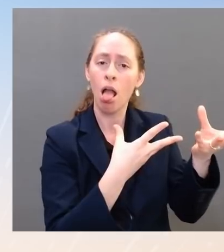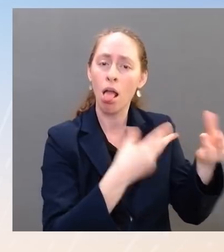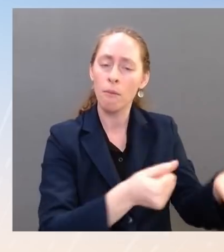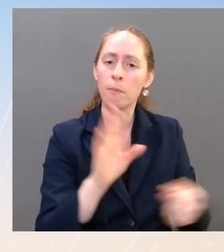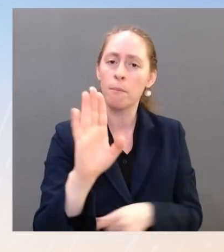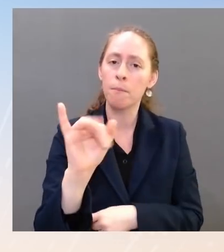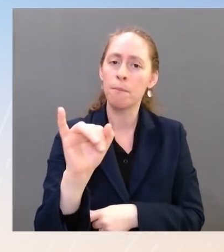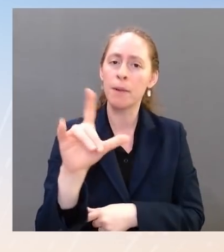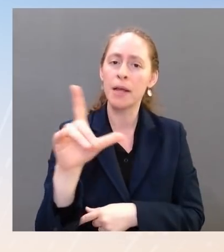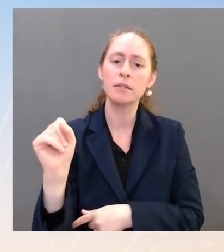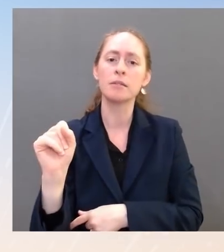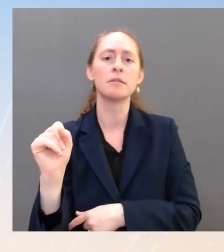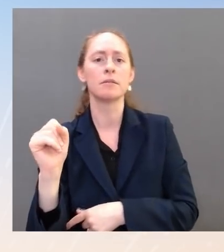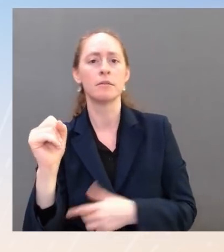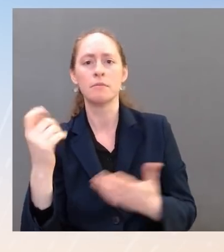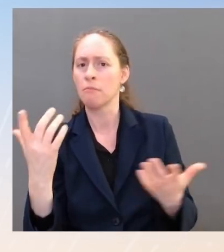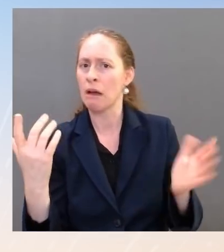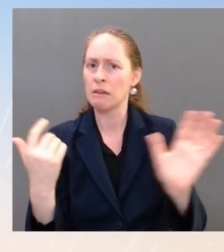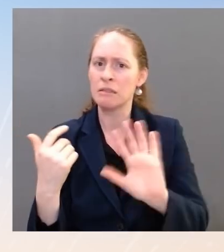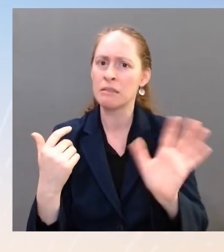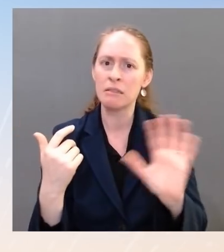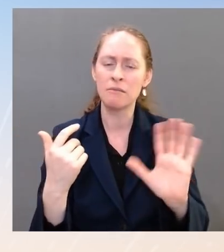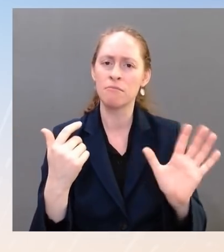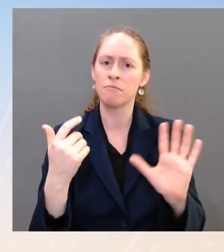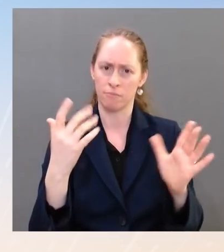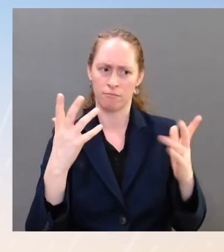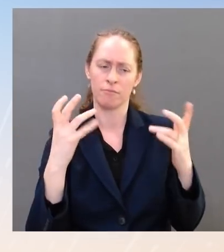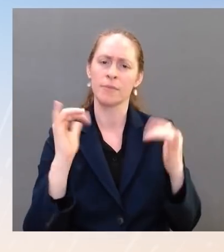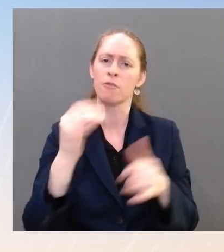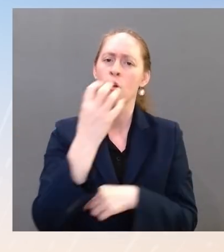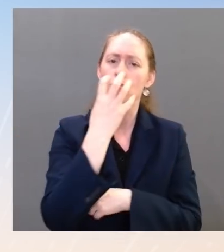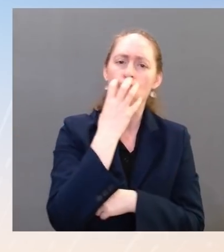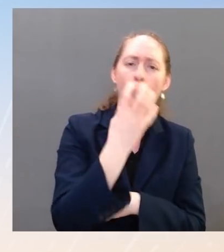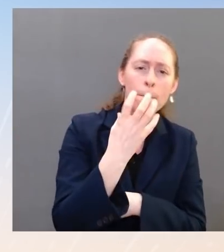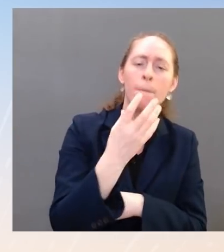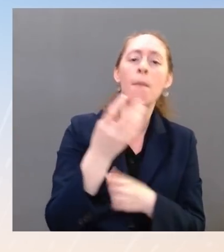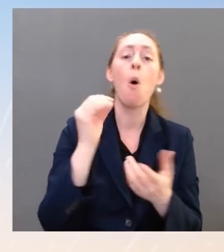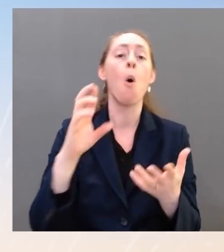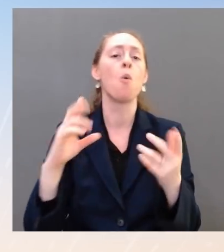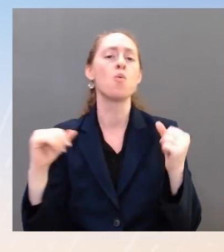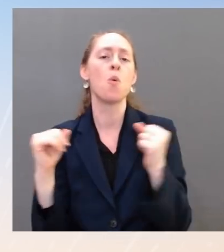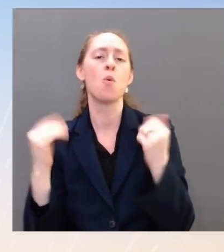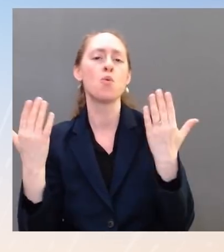bad insulation, attics, etc.. America's public schools will get $500 million